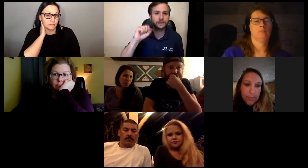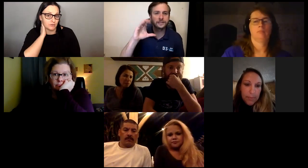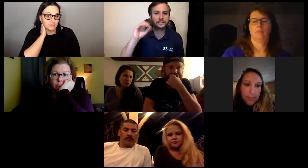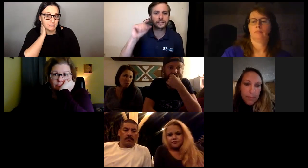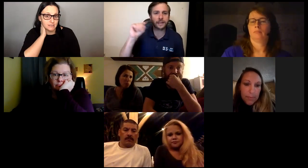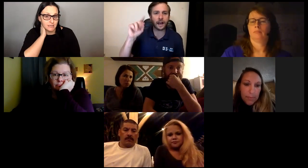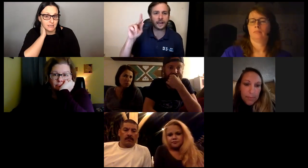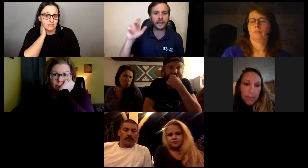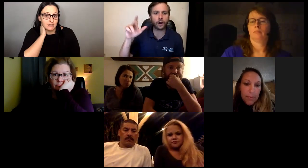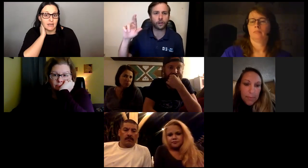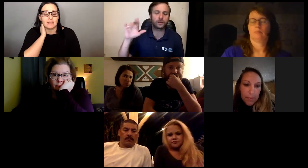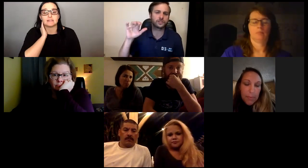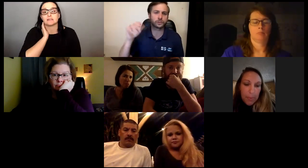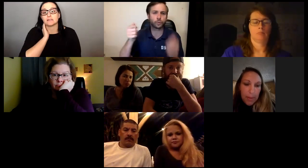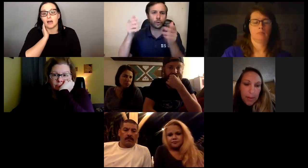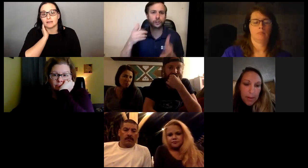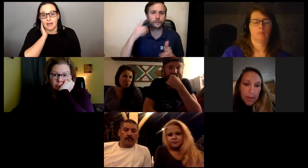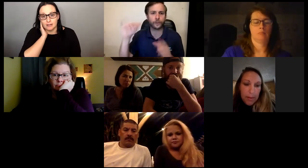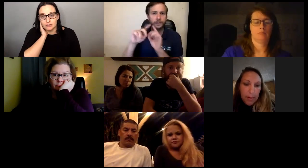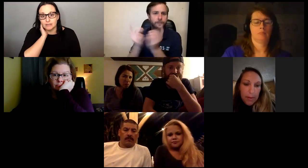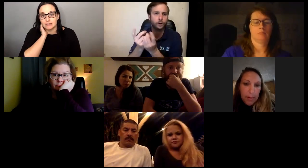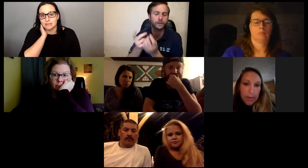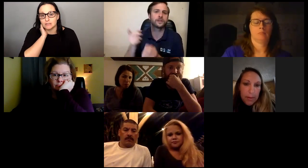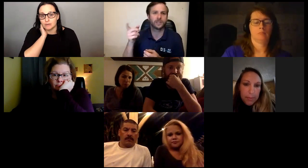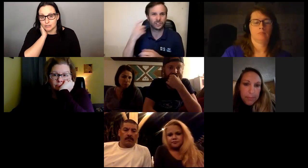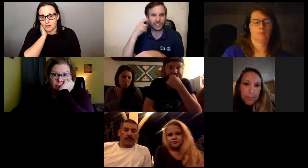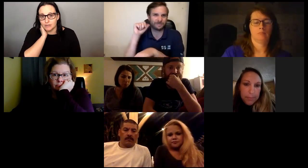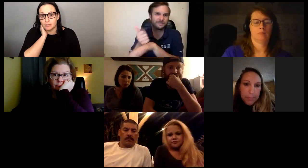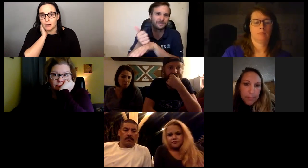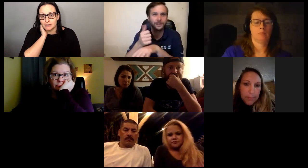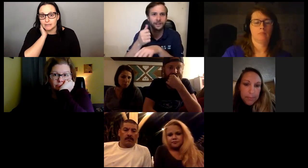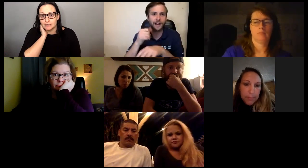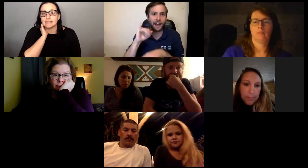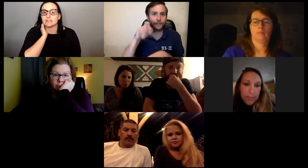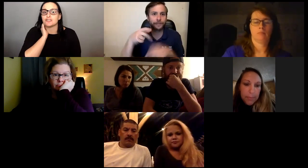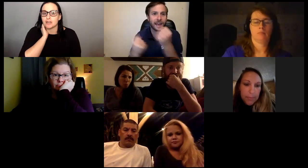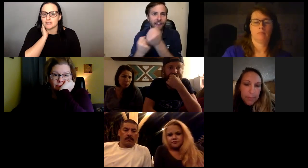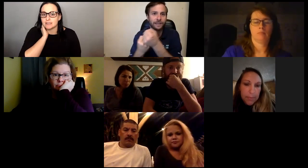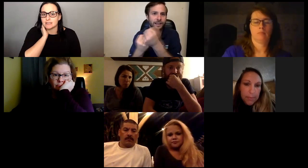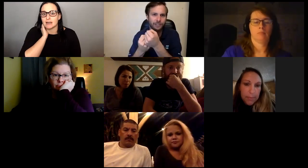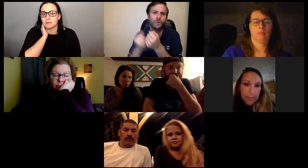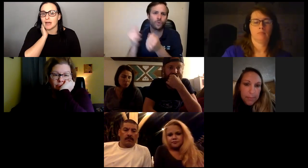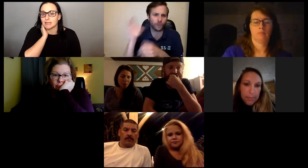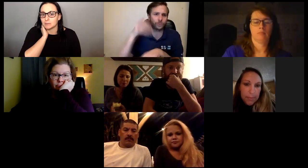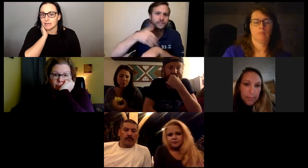services and that's scott keller he's the director of the department he